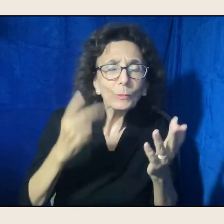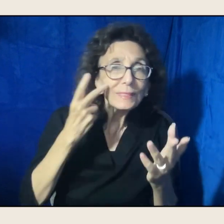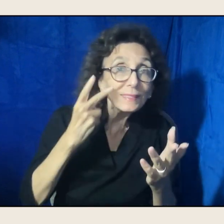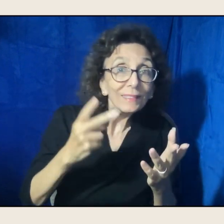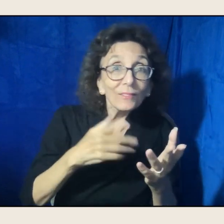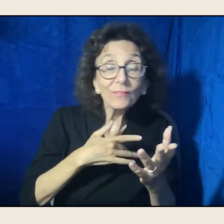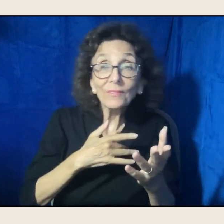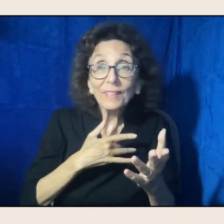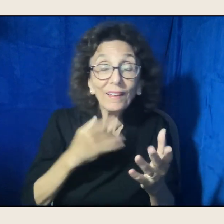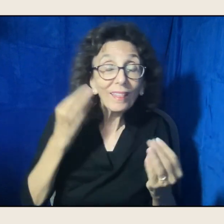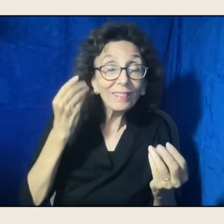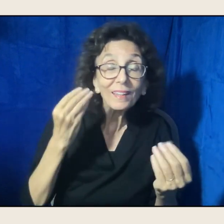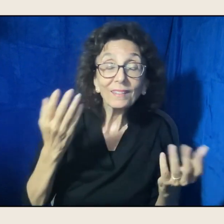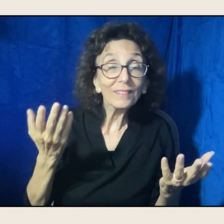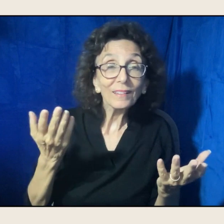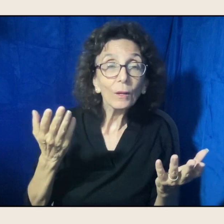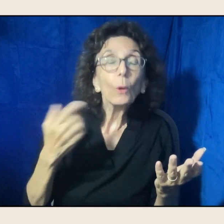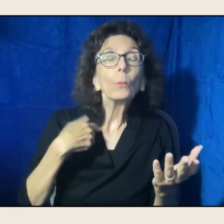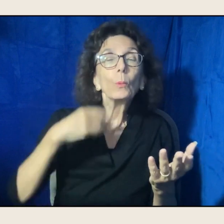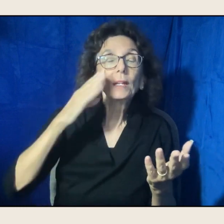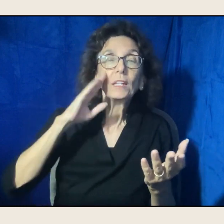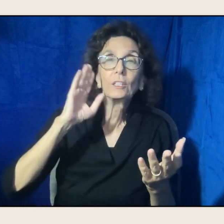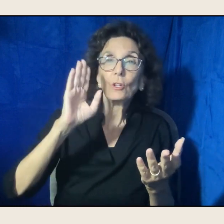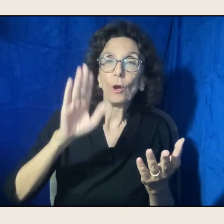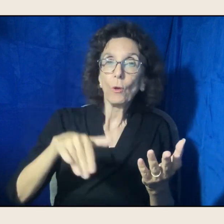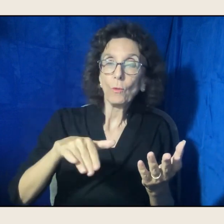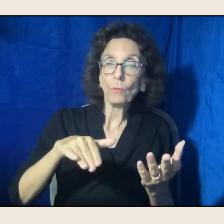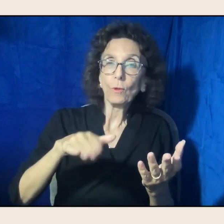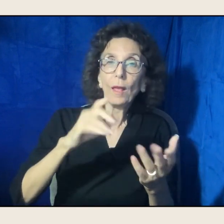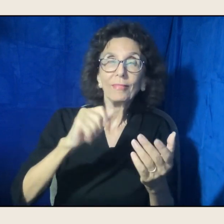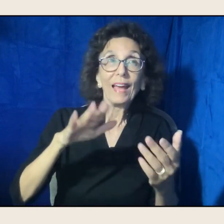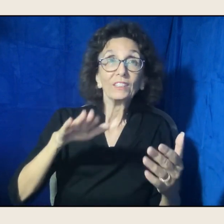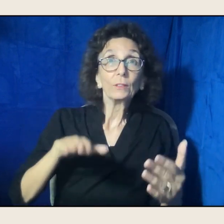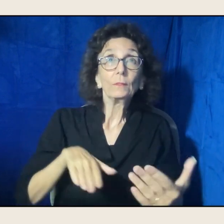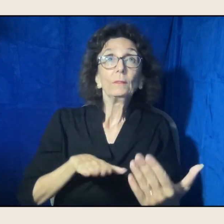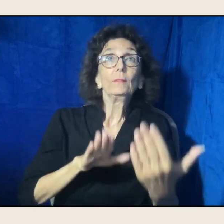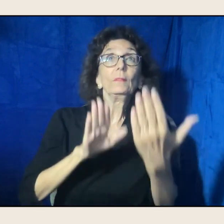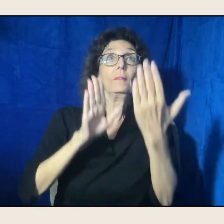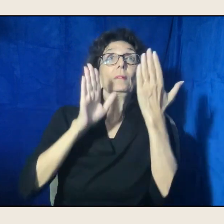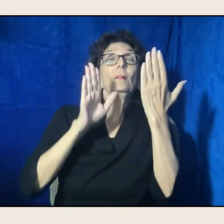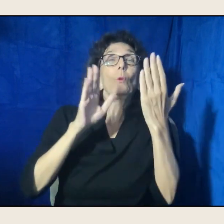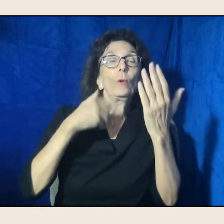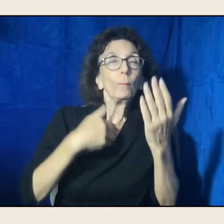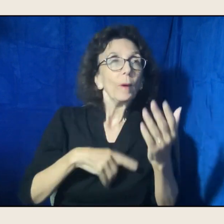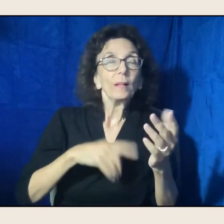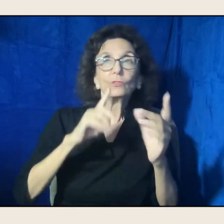We know that addressing the challenges of this magnitude demands many different responses from civic engagement,